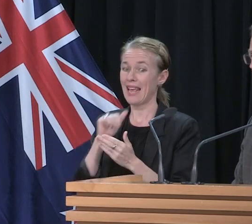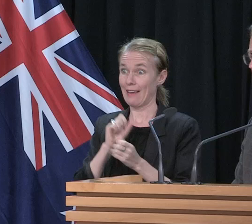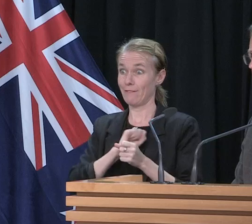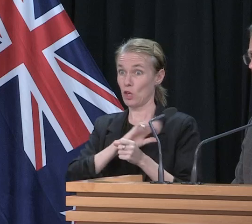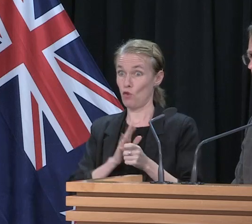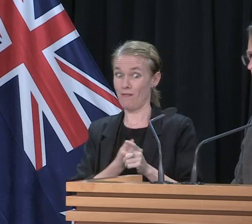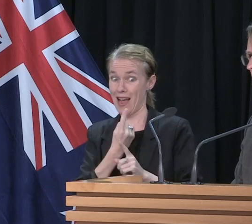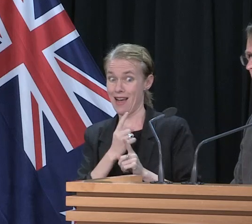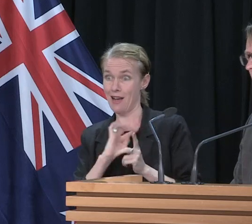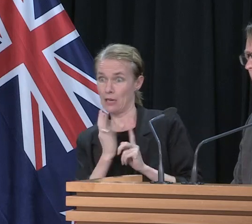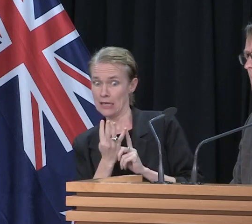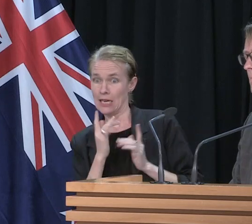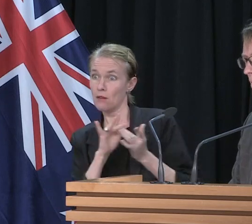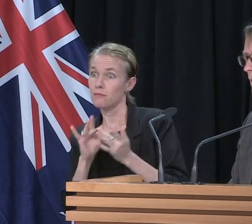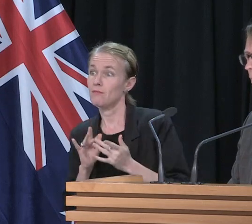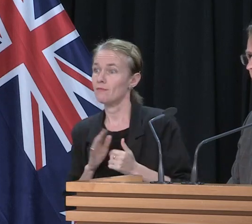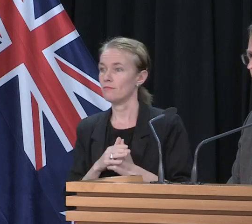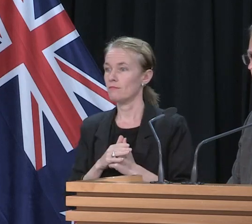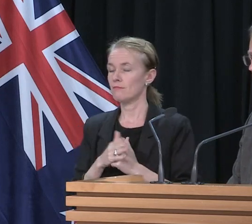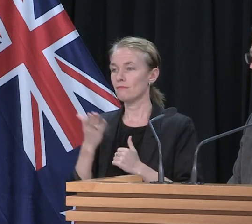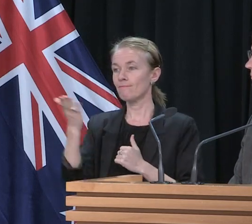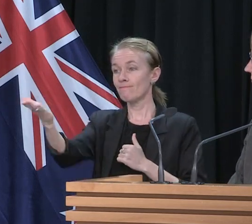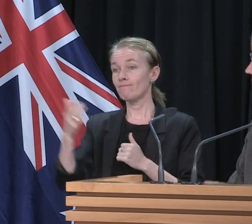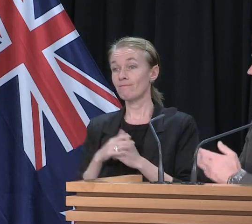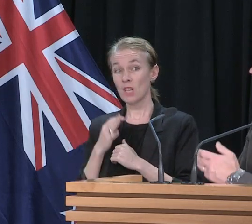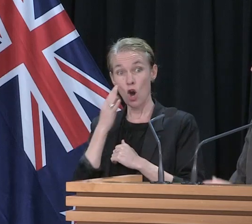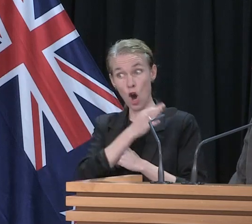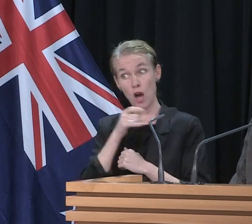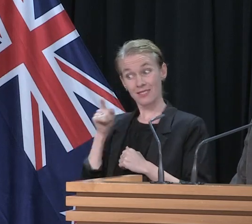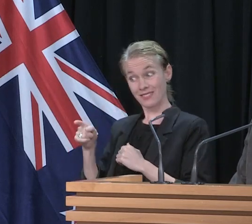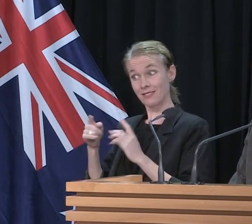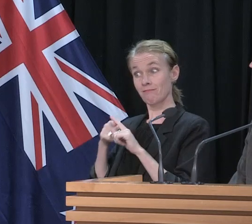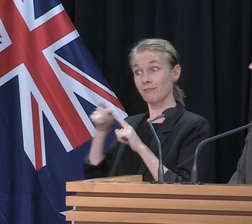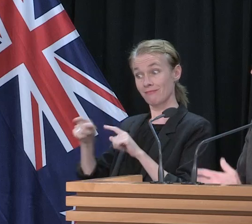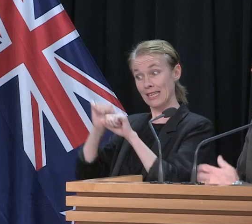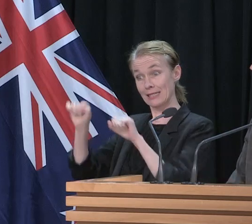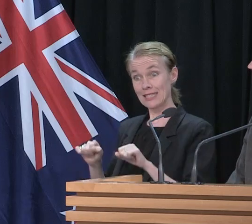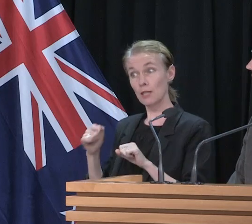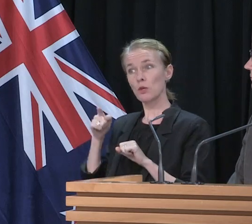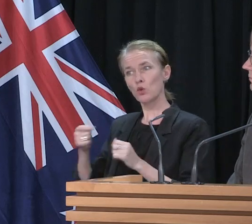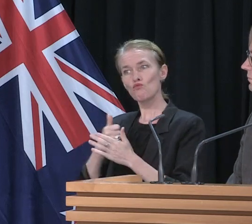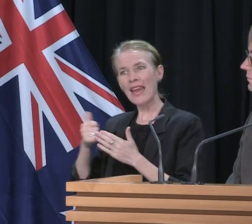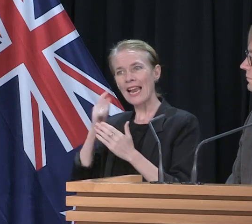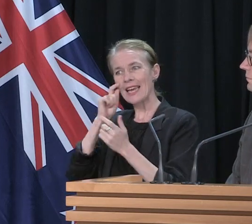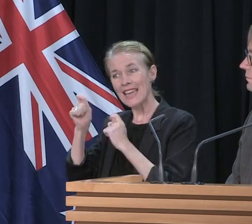game around contact tracing capability and capacity. >>